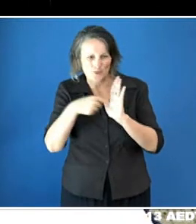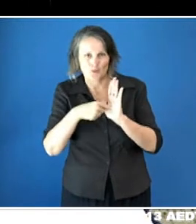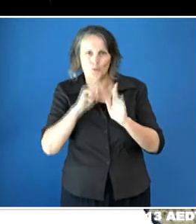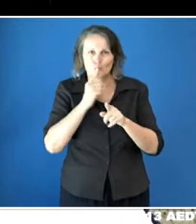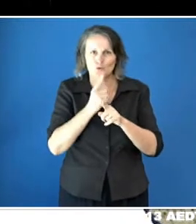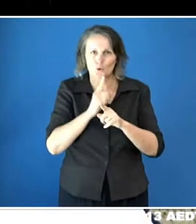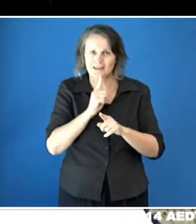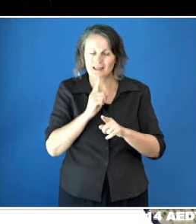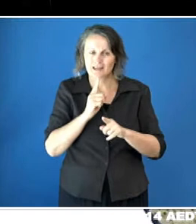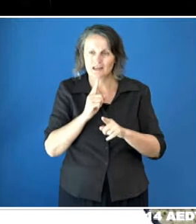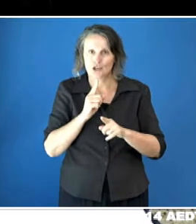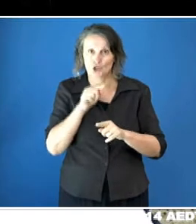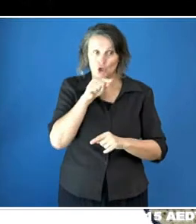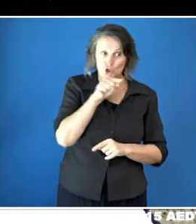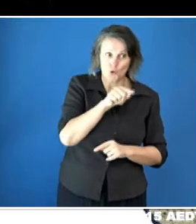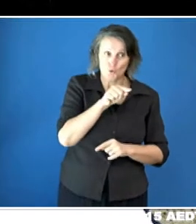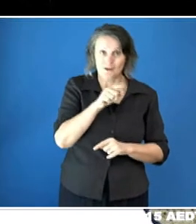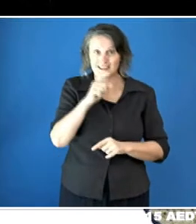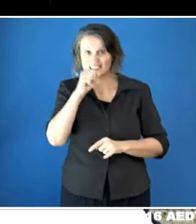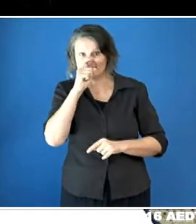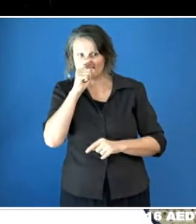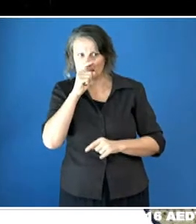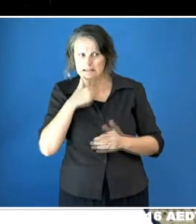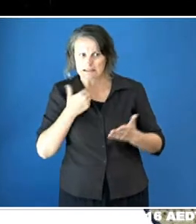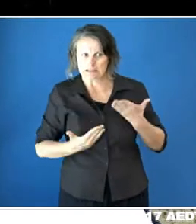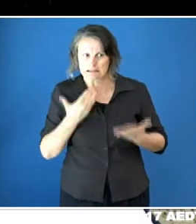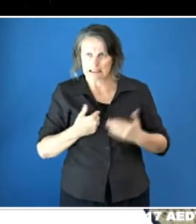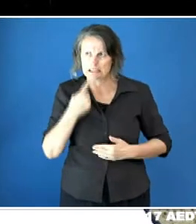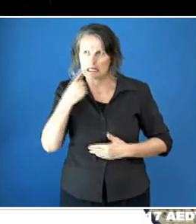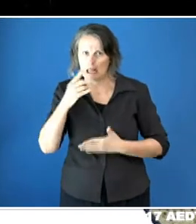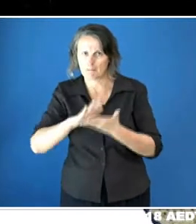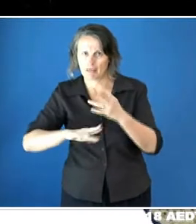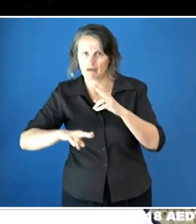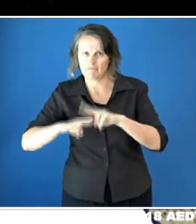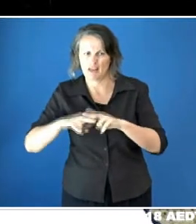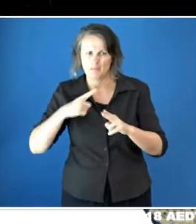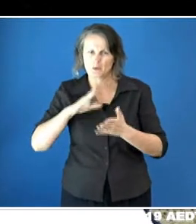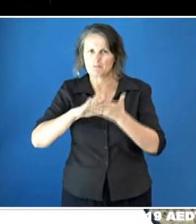sure - your sister and I - you weren't sure, shall we tell mum and dad, because they were a rocky at the time as well. Yes.